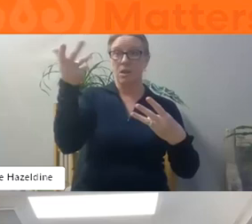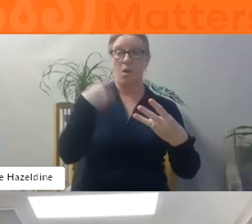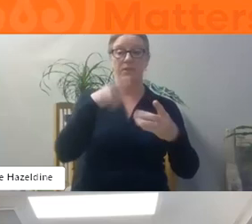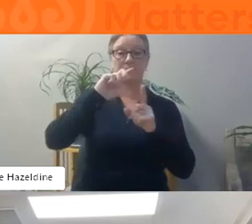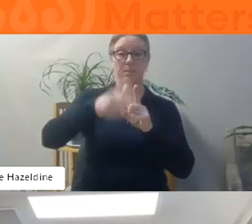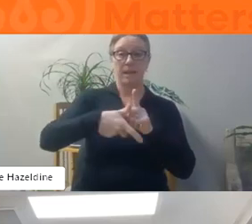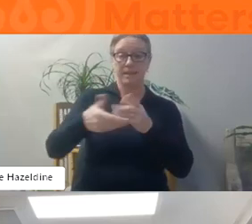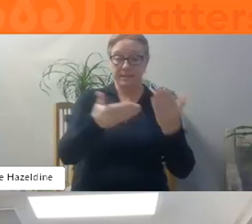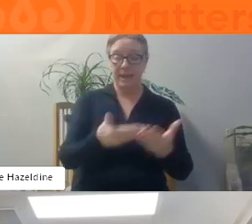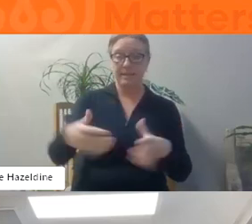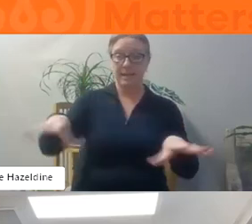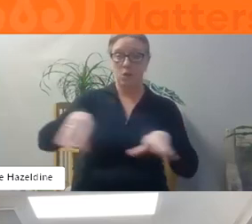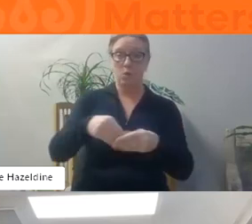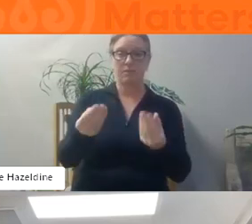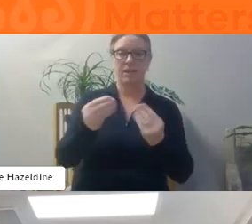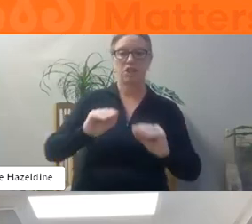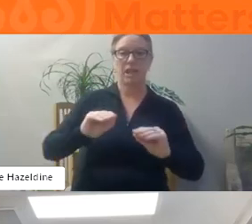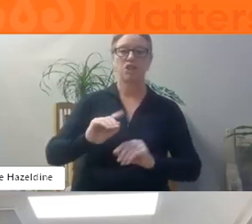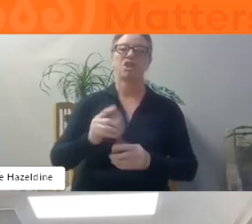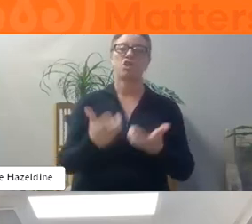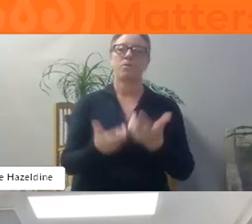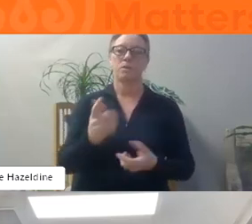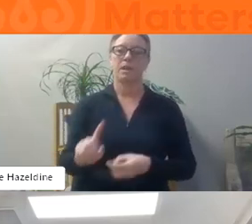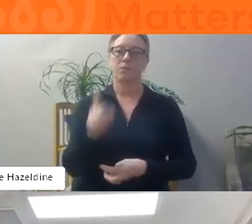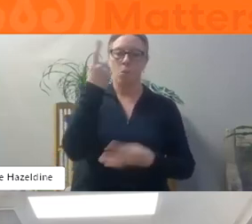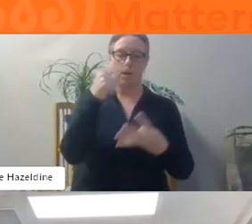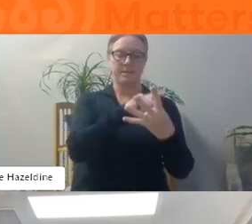Education at the University of Auckland; and Dr Gill Rutherford,